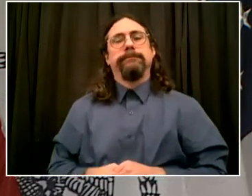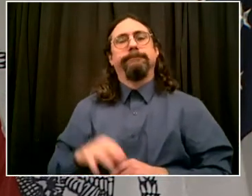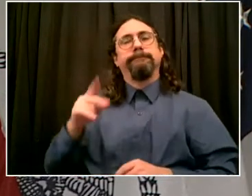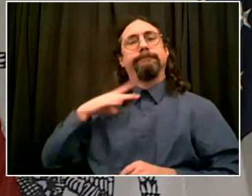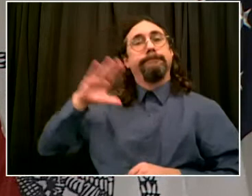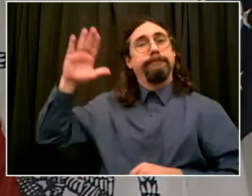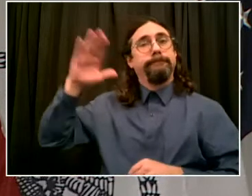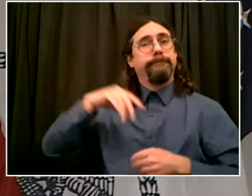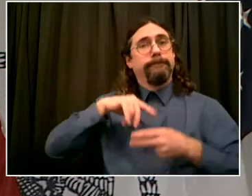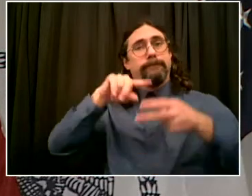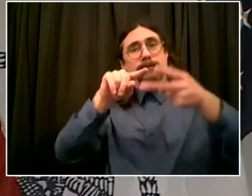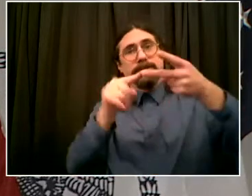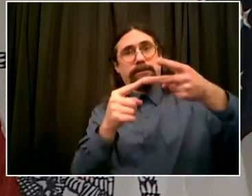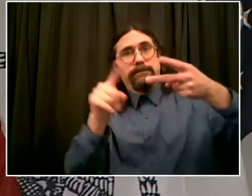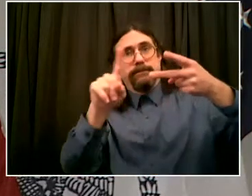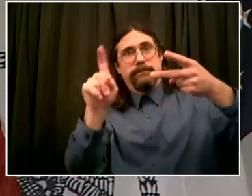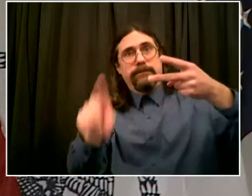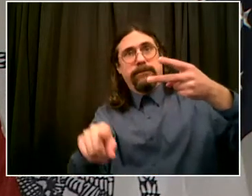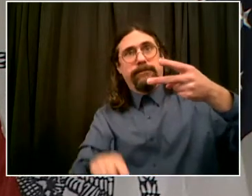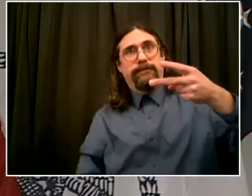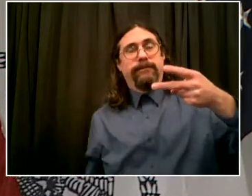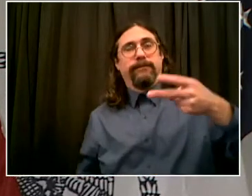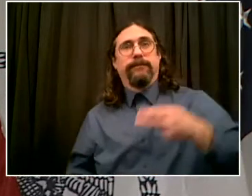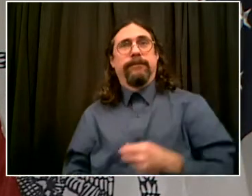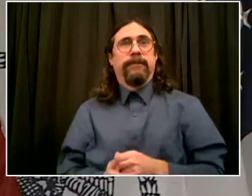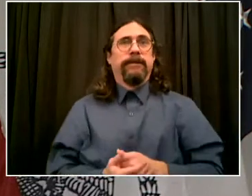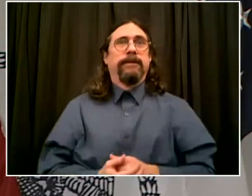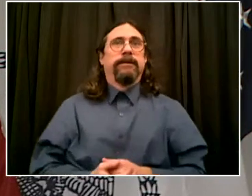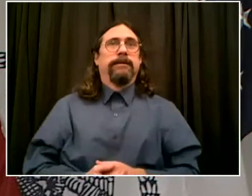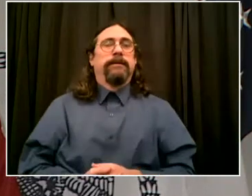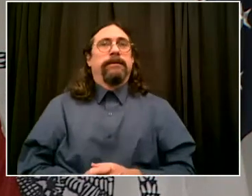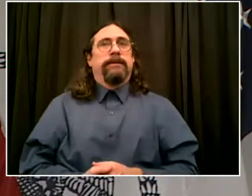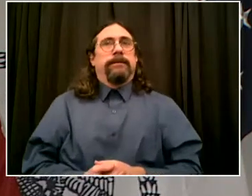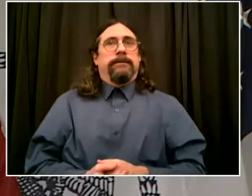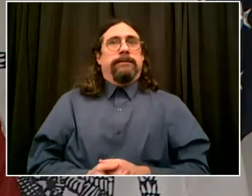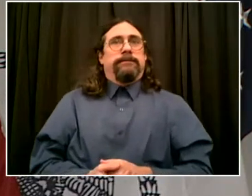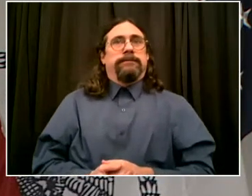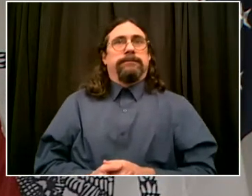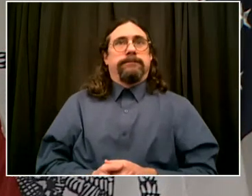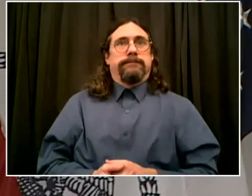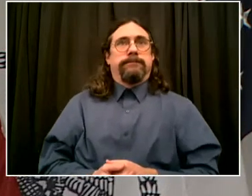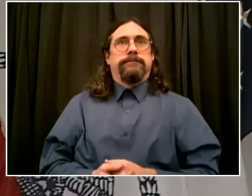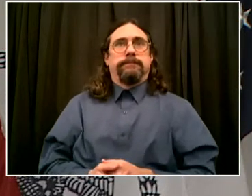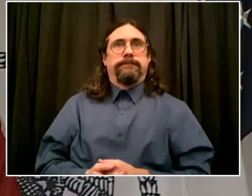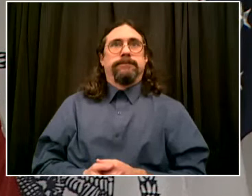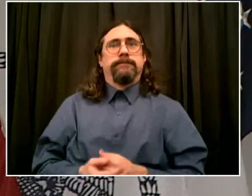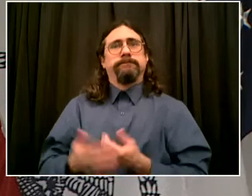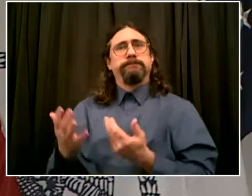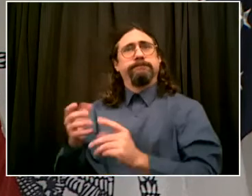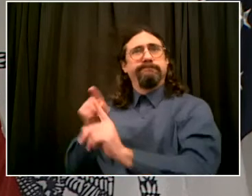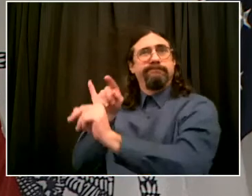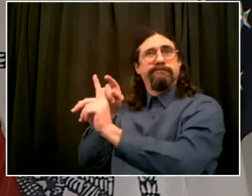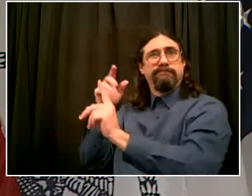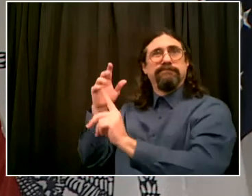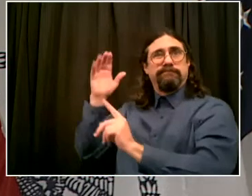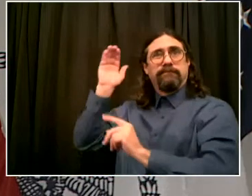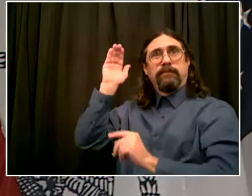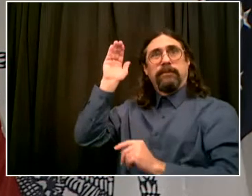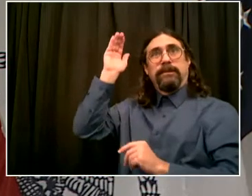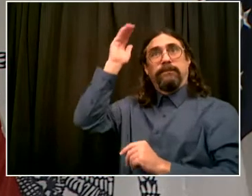THE CAPITAL.